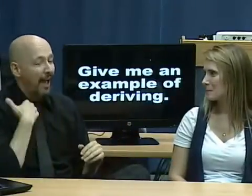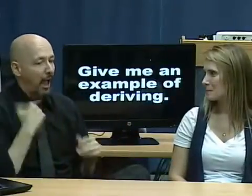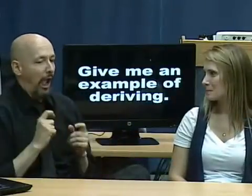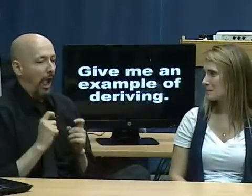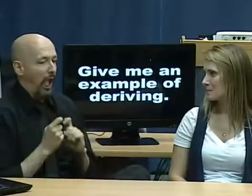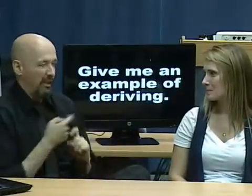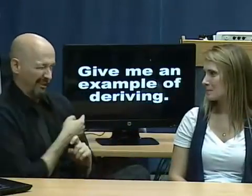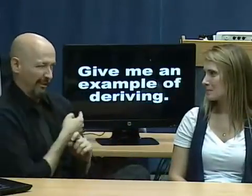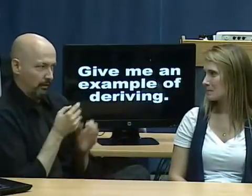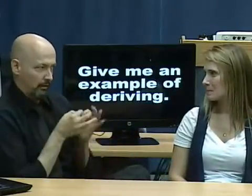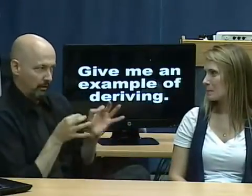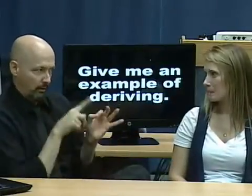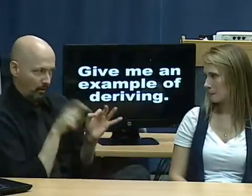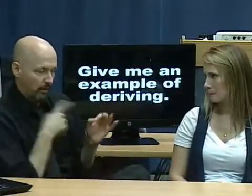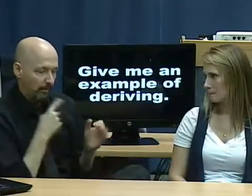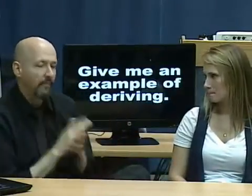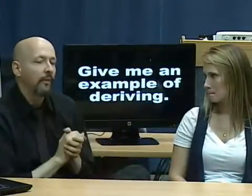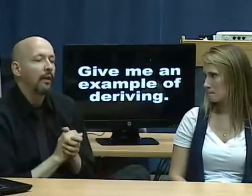If I change that sentence a little...